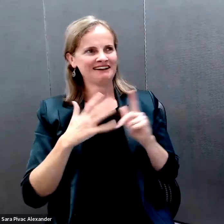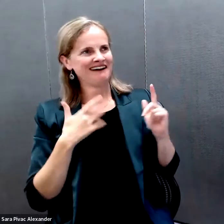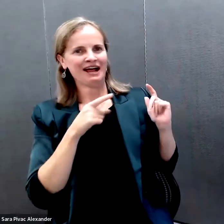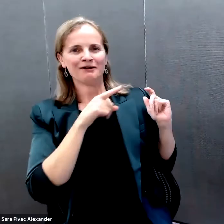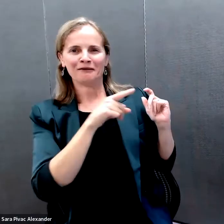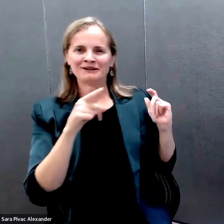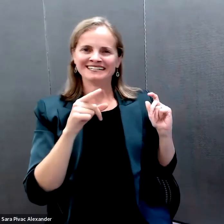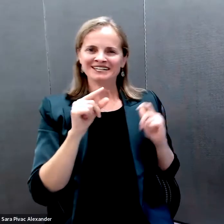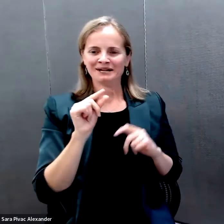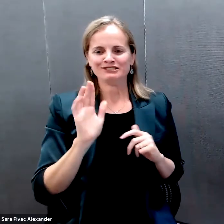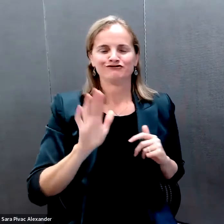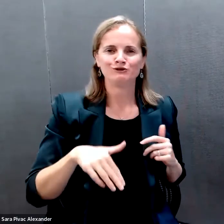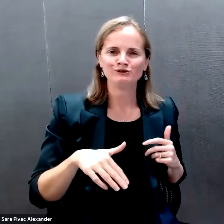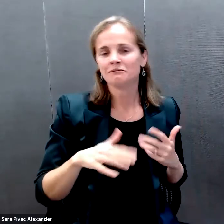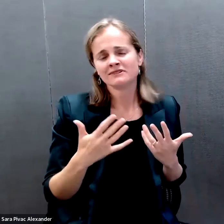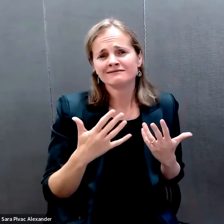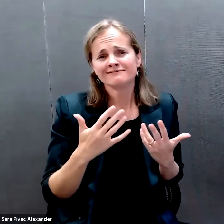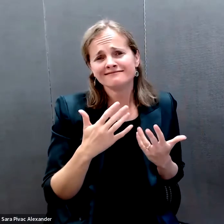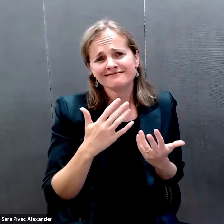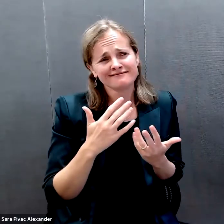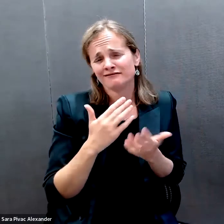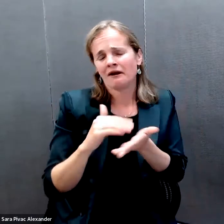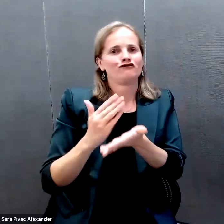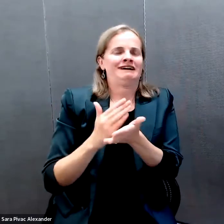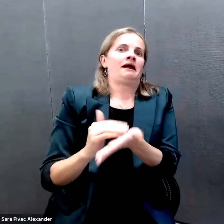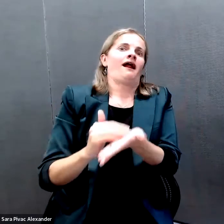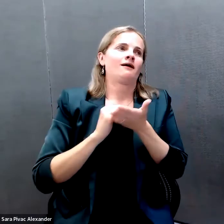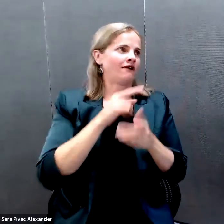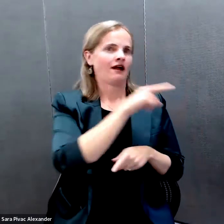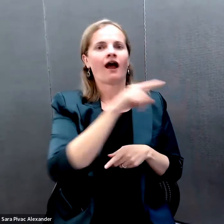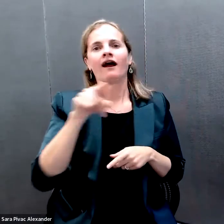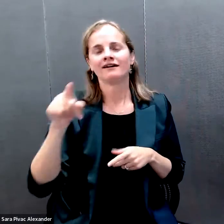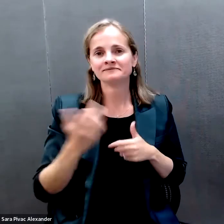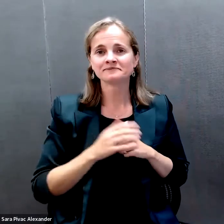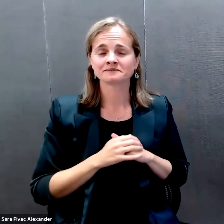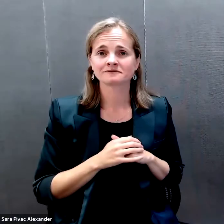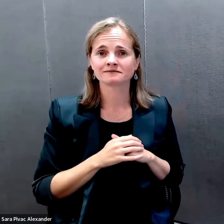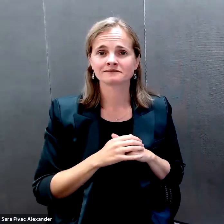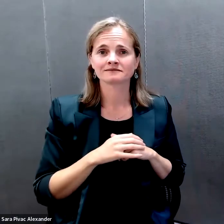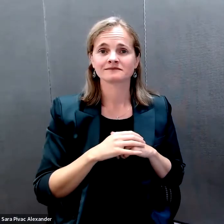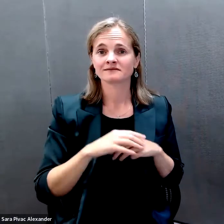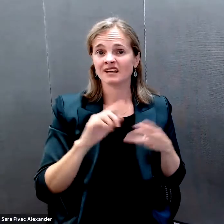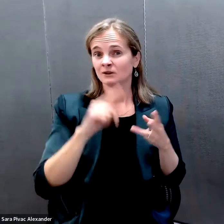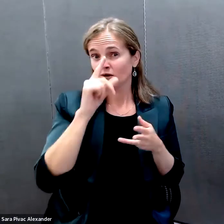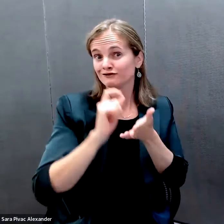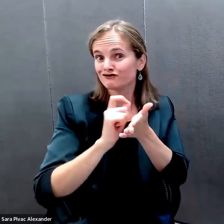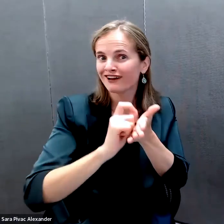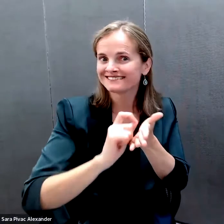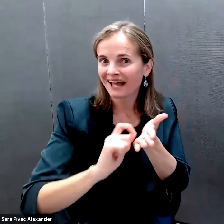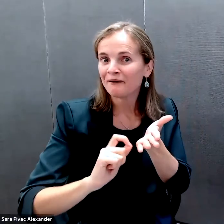I know that in hearing culture pointing can sometimes be frowned upon or considered rude but for deaf people it will be much appreciated